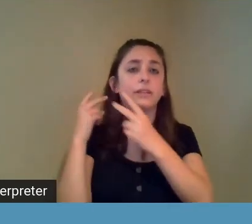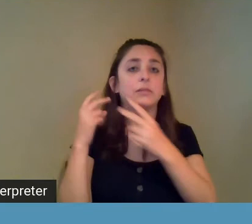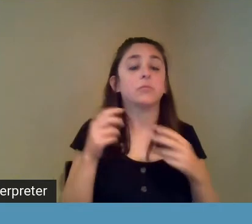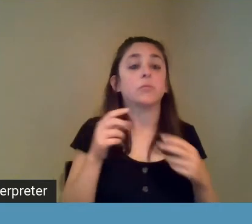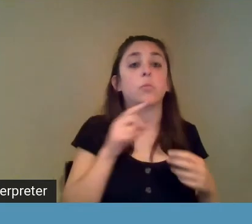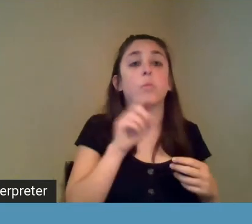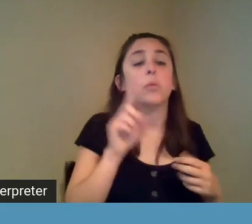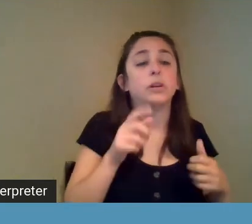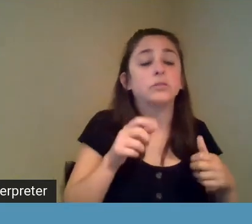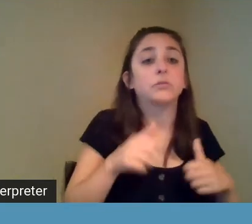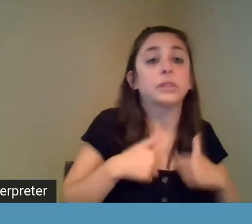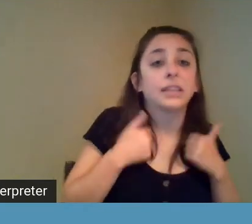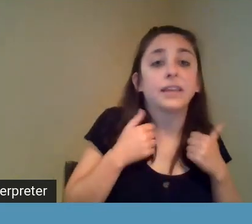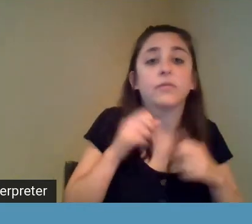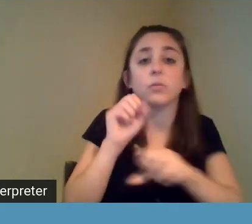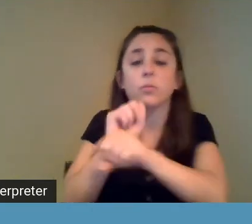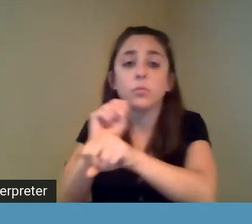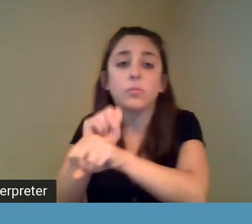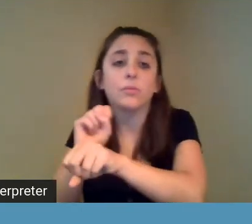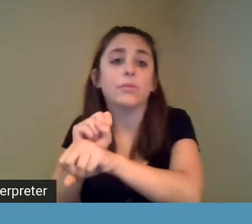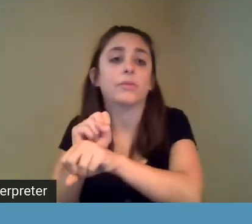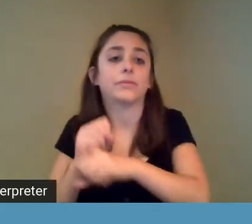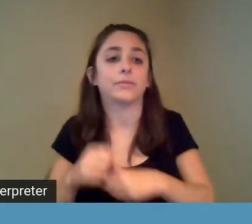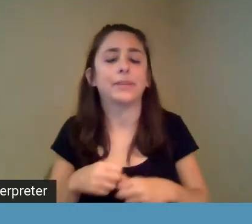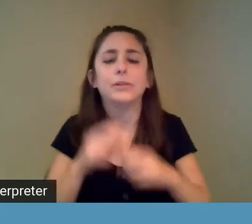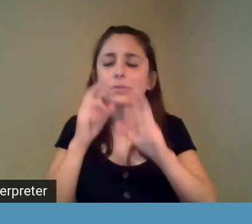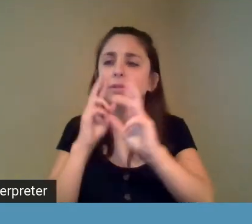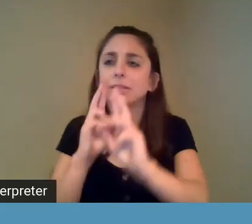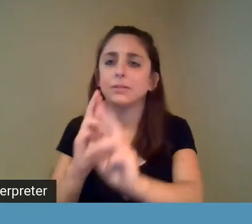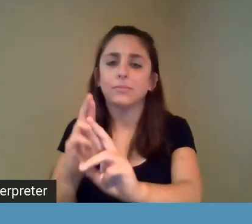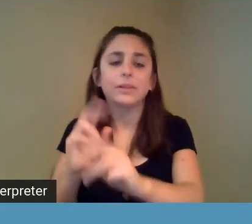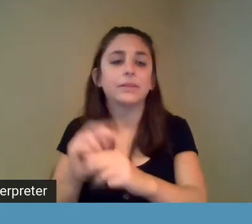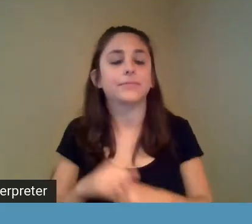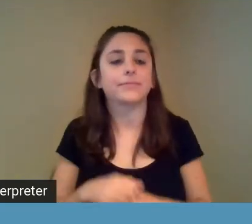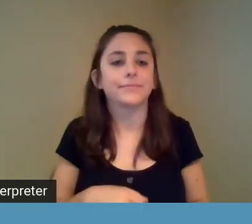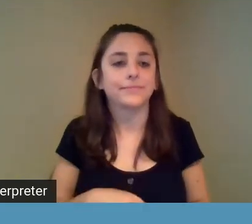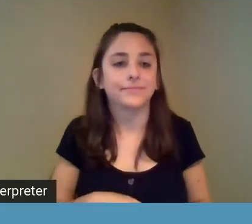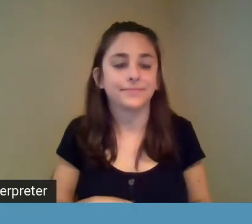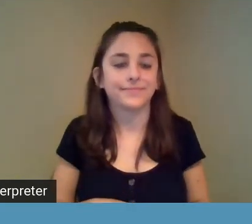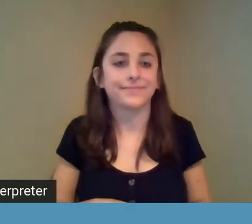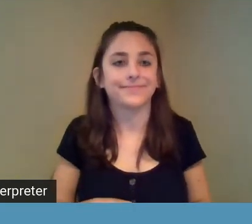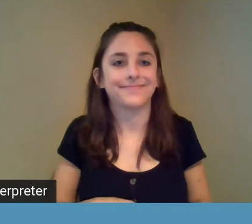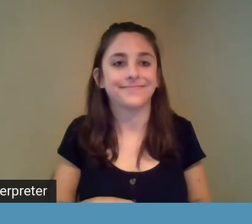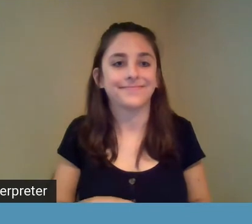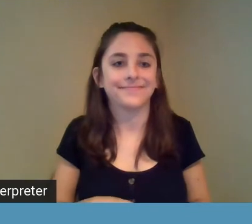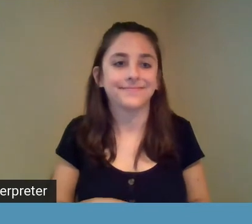of cultures and experiences that form the richness of our world and our profession. Thank you.